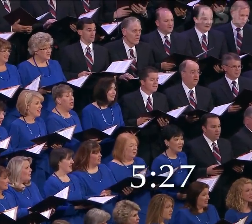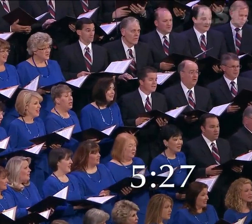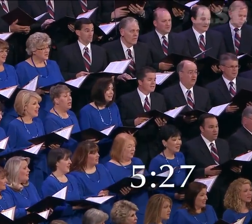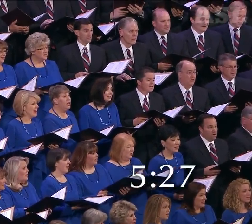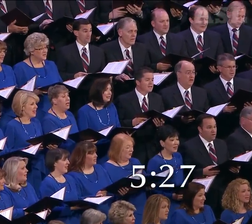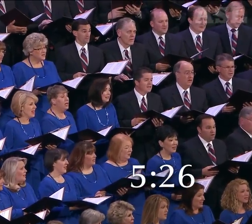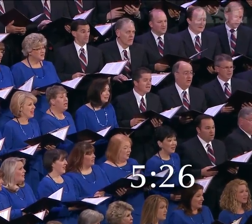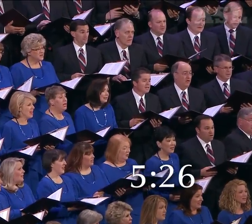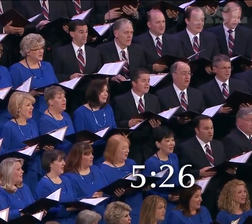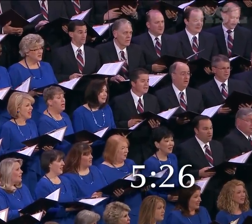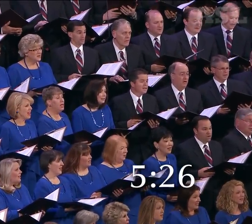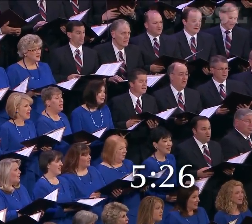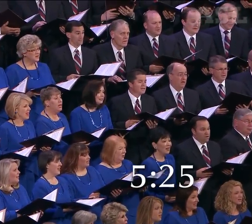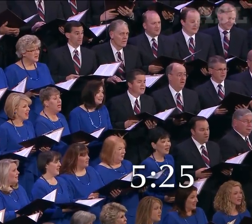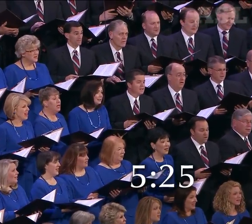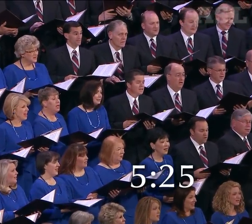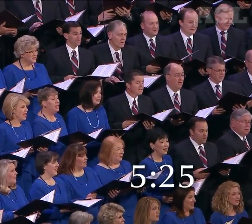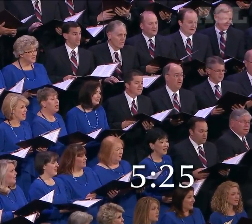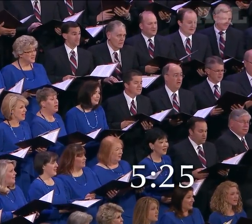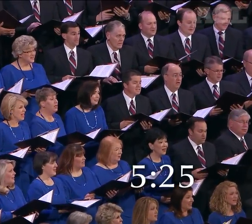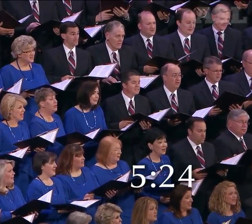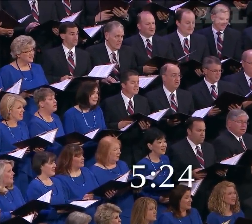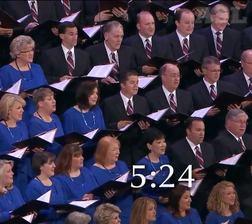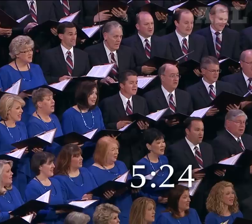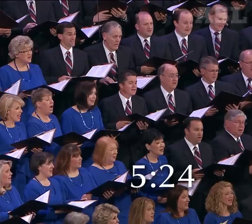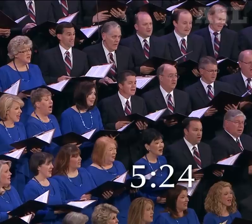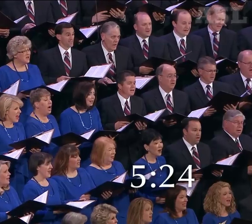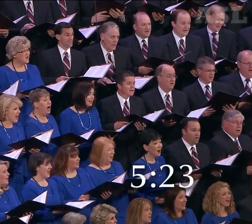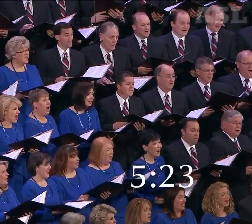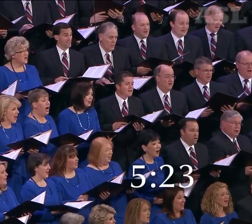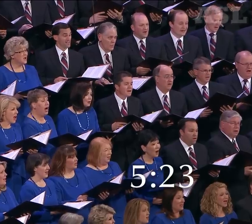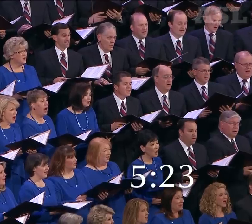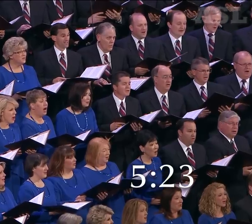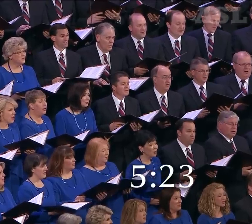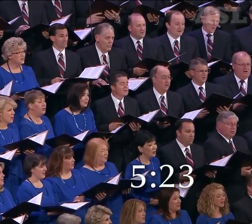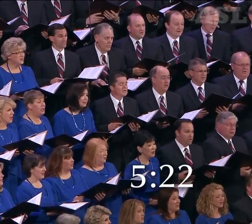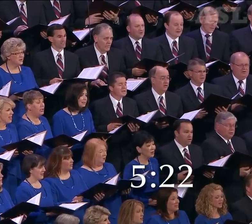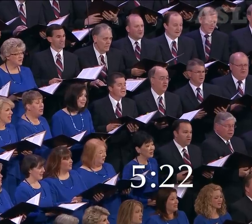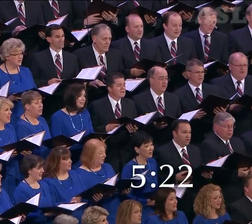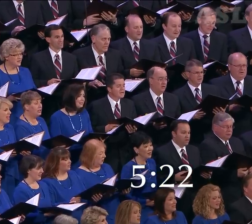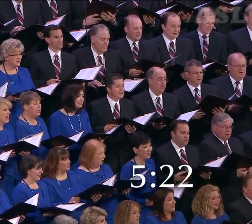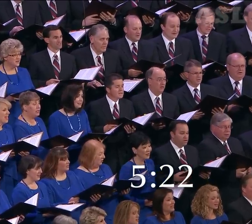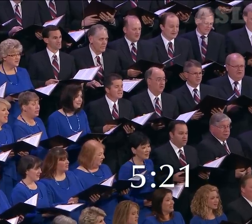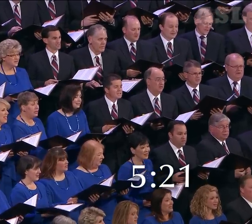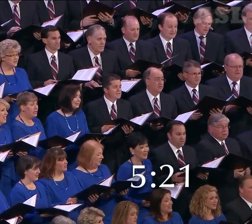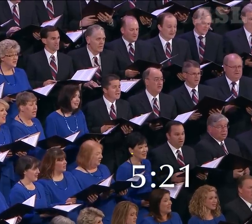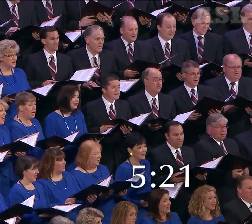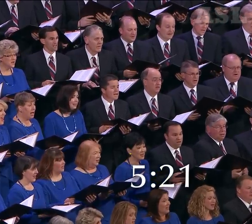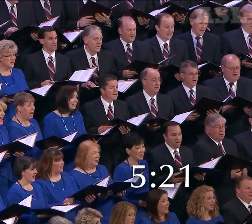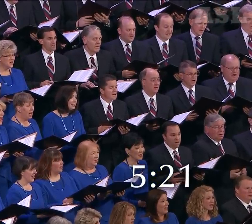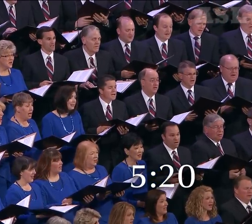THIS IS THE ENGLISH CLOSED CAPTION CHANNEL OF THE CHURCH OF JESUS CHRIST OF LATTER-DAY SAINTS.